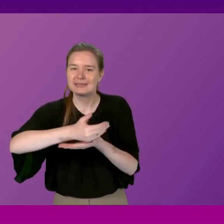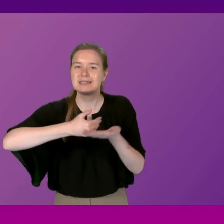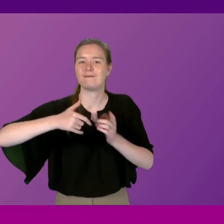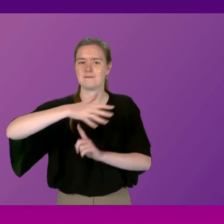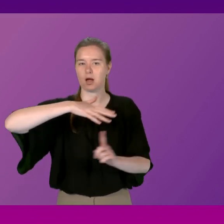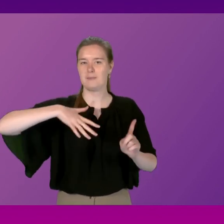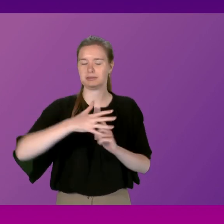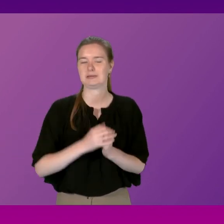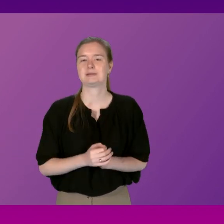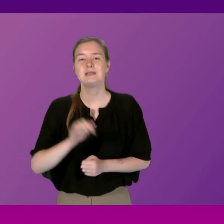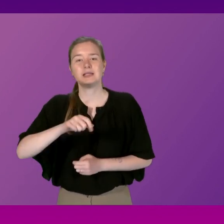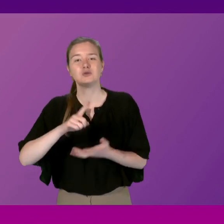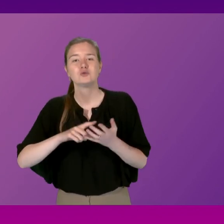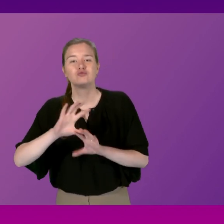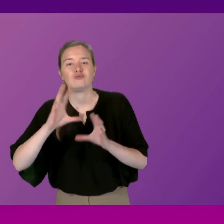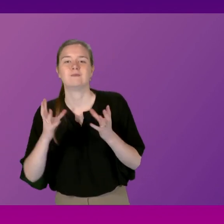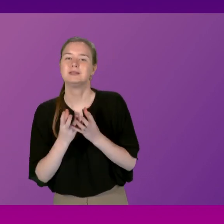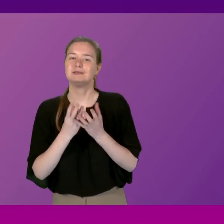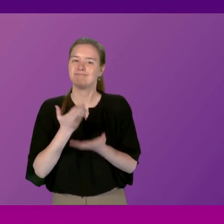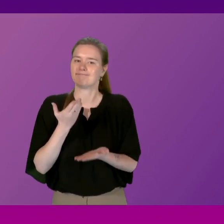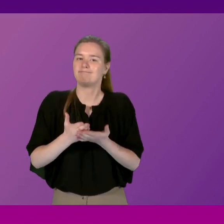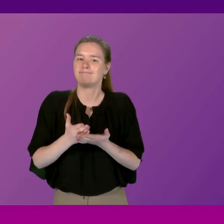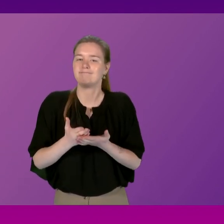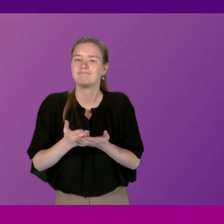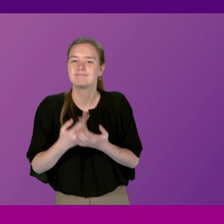Just as the Universal Declaration of Human Rights was not the final step towards the